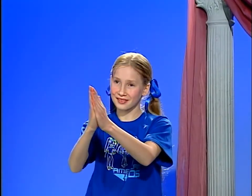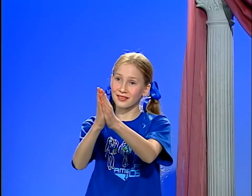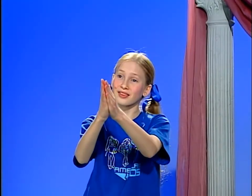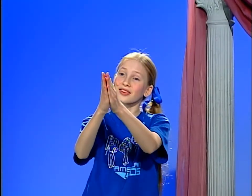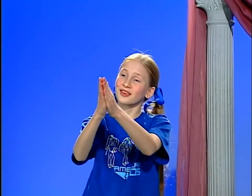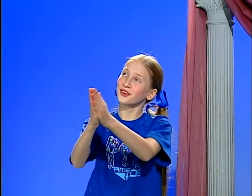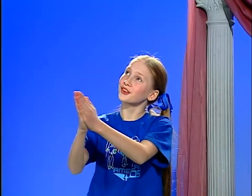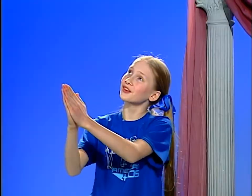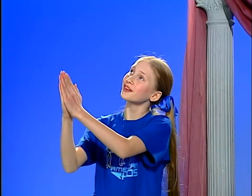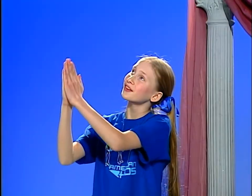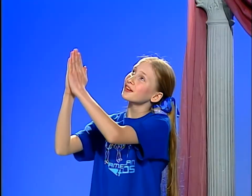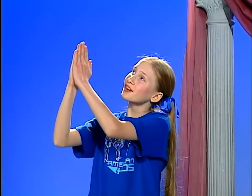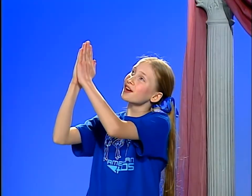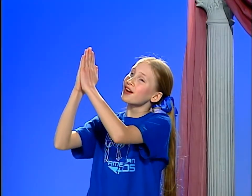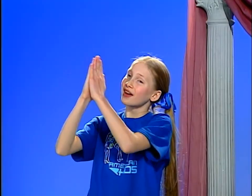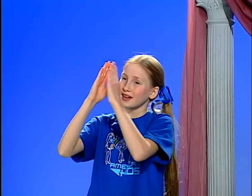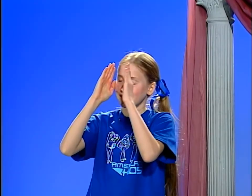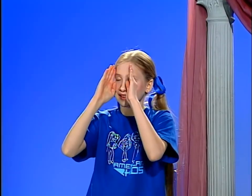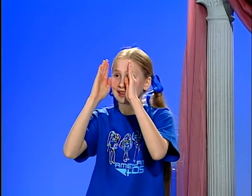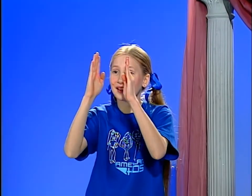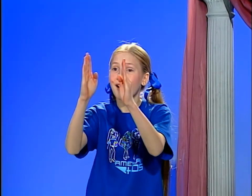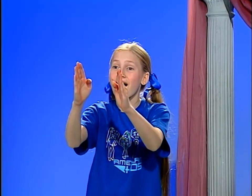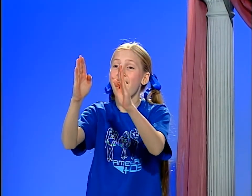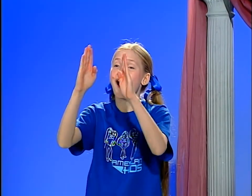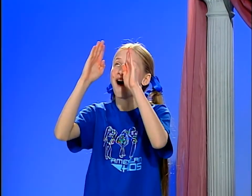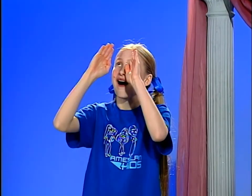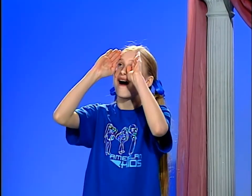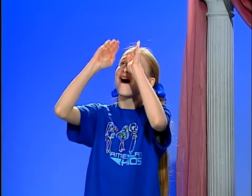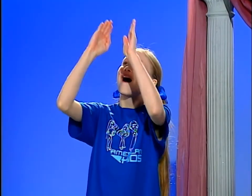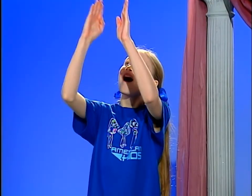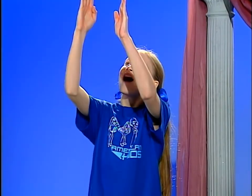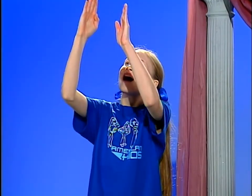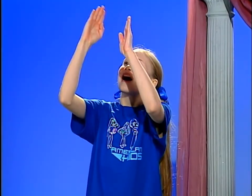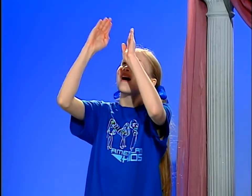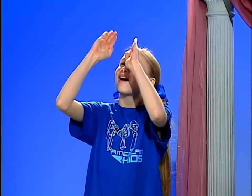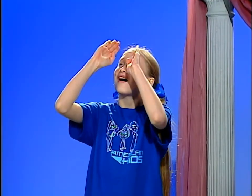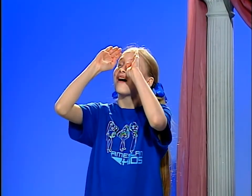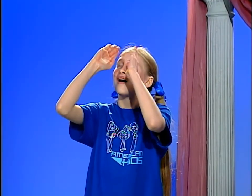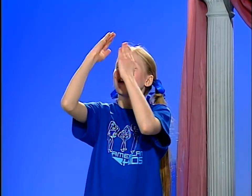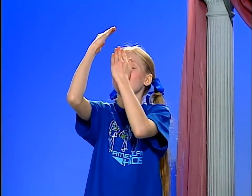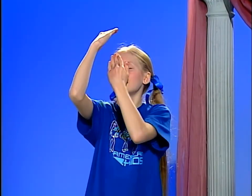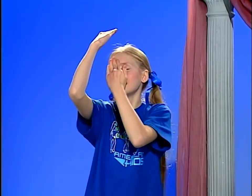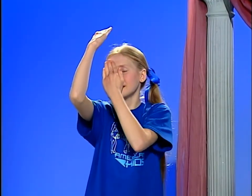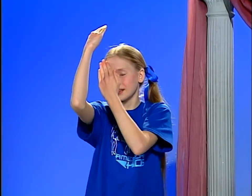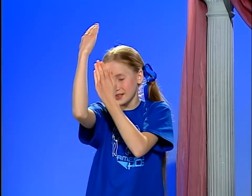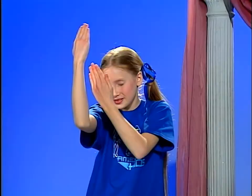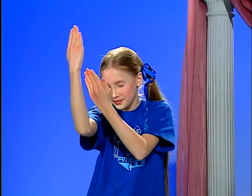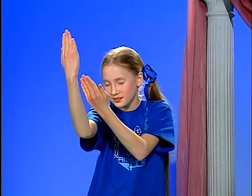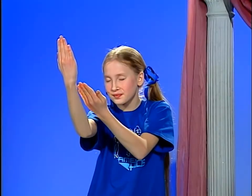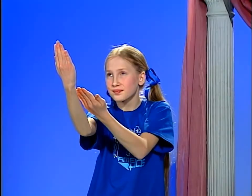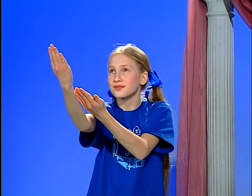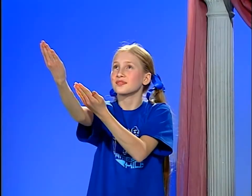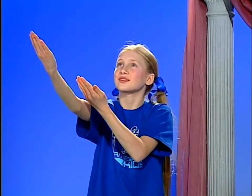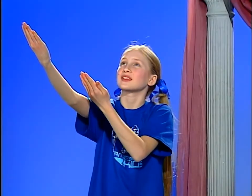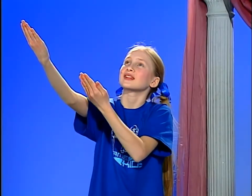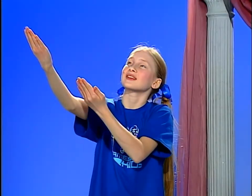AND JUST GET OUT OF EGYPT." WELL, ABRAM HAD NO CHOICE, SO HE TOOK HIS WIFE, AND THE TWO OF THEM WENT OUT AND GATHERED